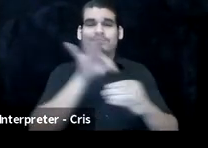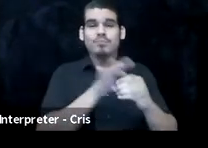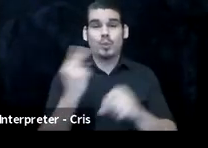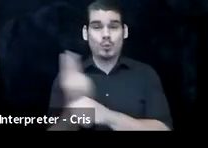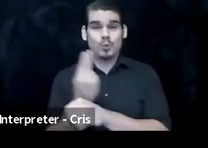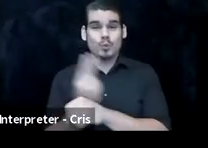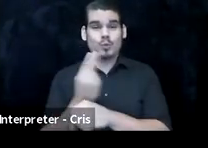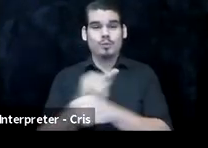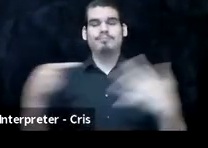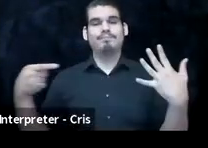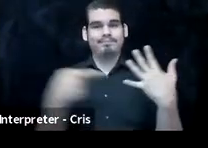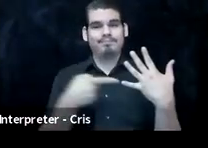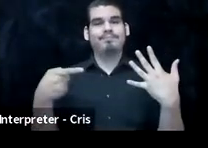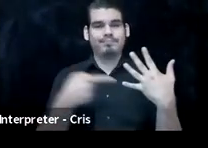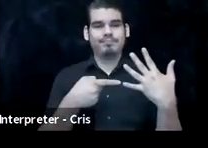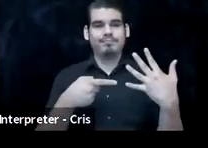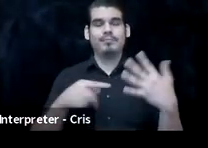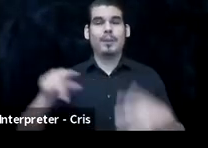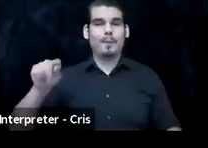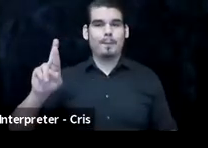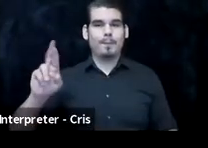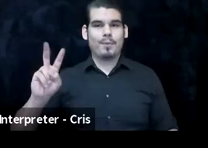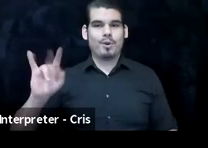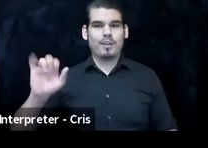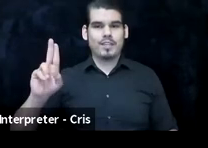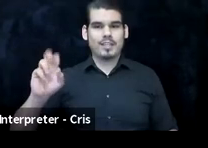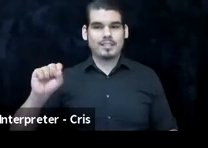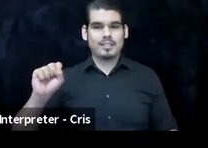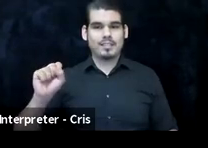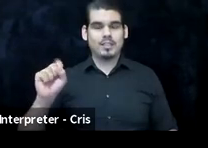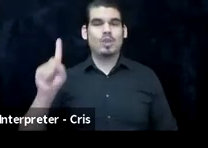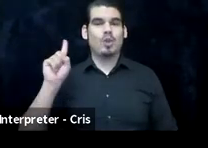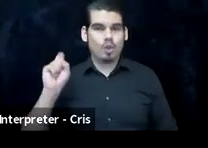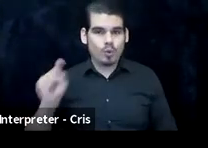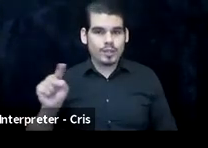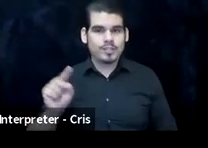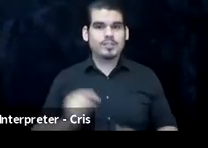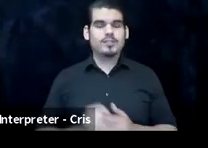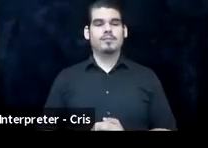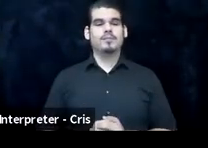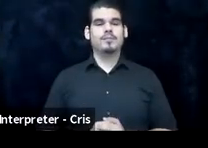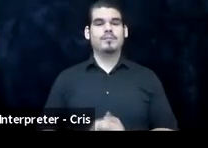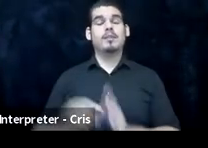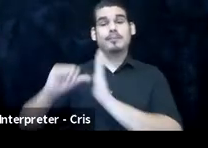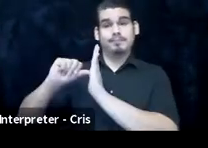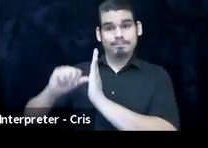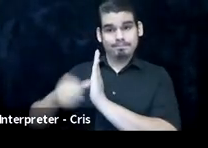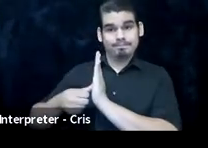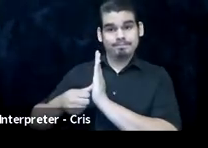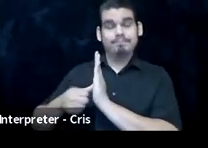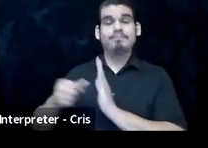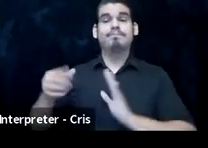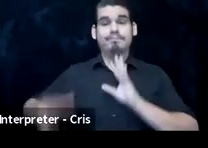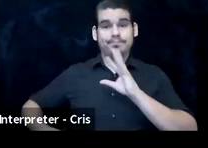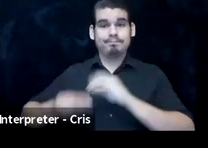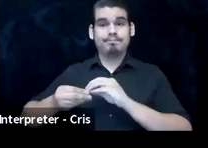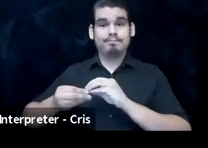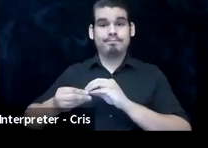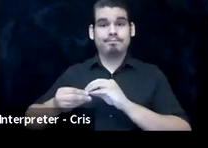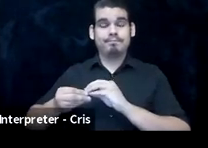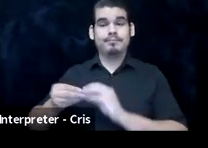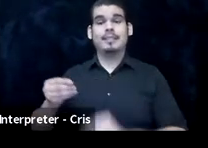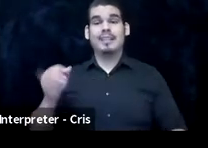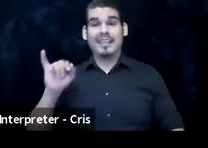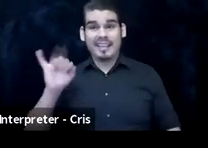Katherine Squire: yeah I would just want to also add on to Gerardo his comment and really emphasize, you know how how vital it is to not stifle debate if it's not over yet.